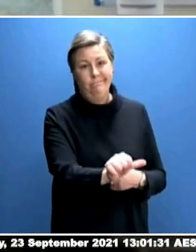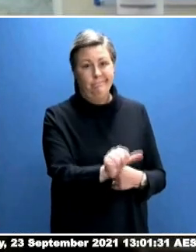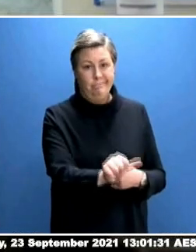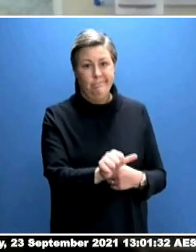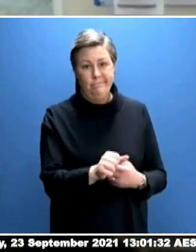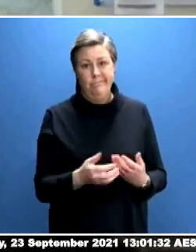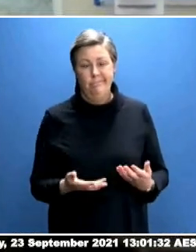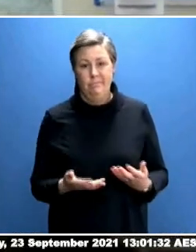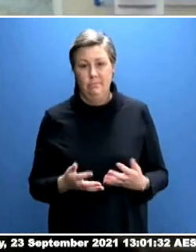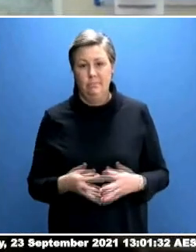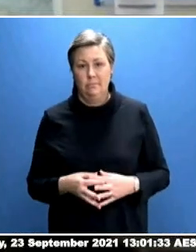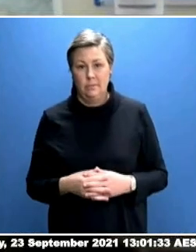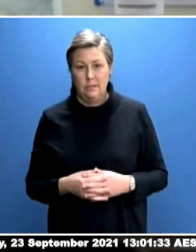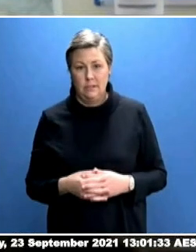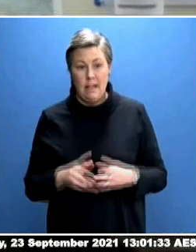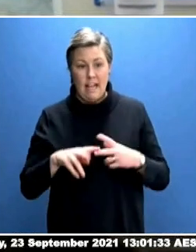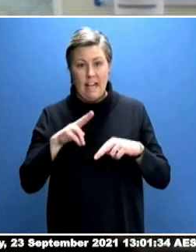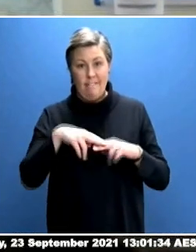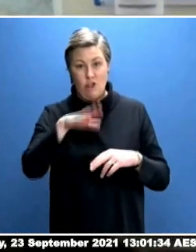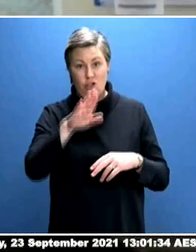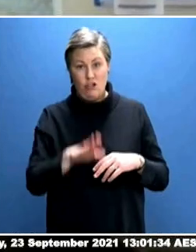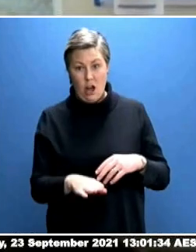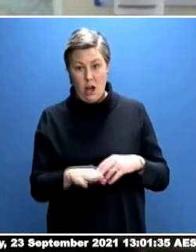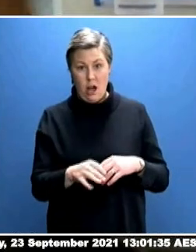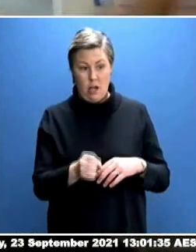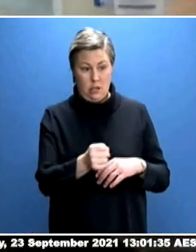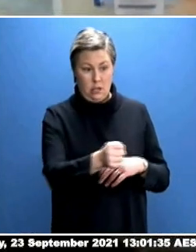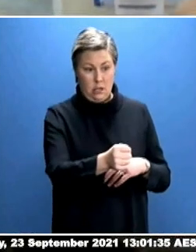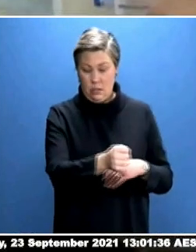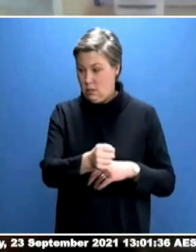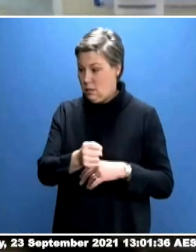The fear is if a child does end up in secured care coming from residential